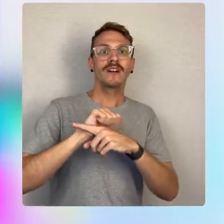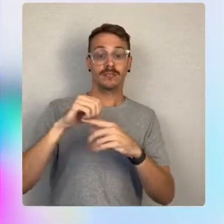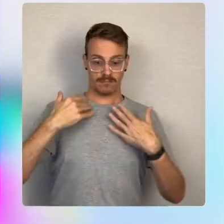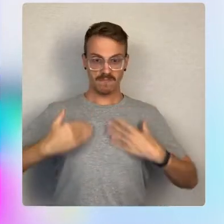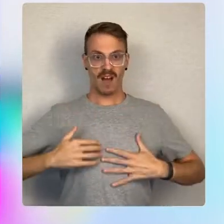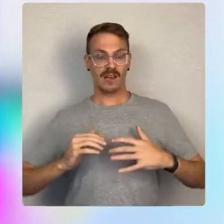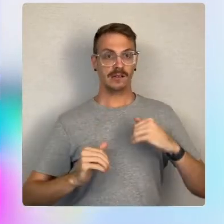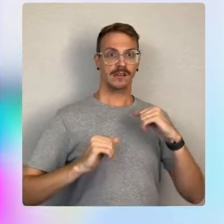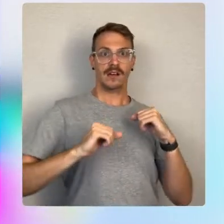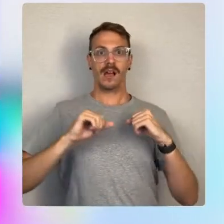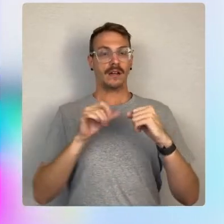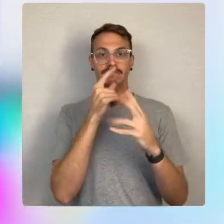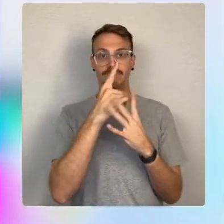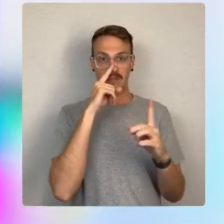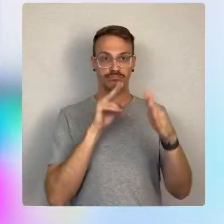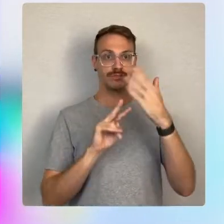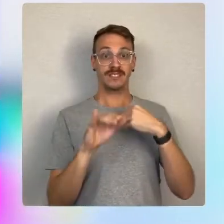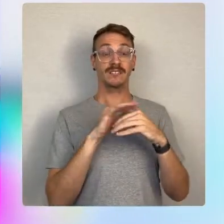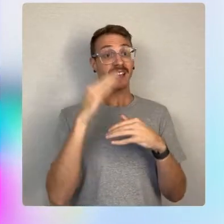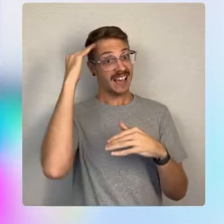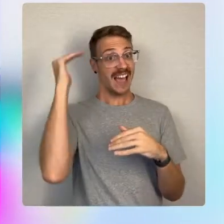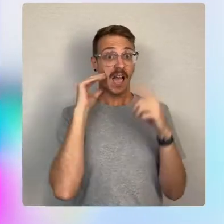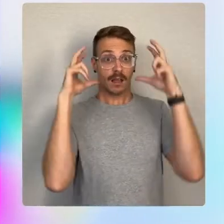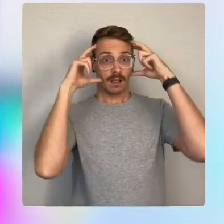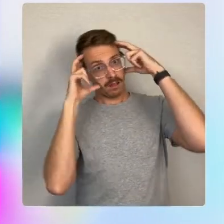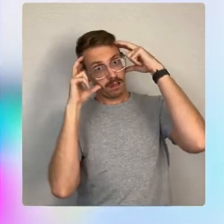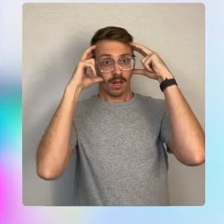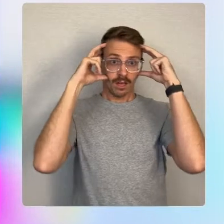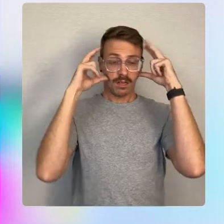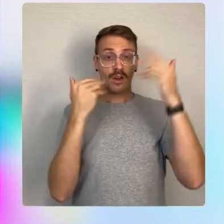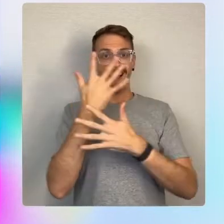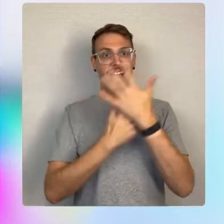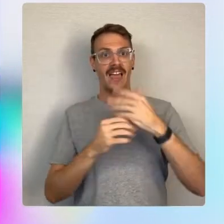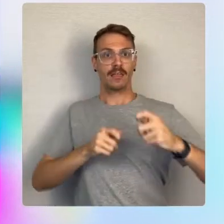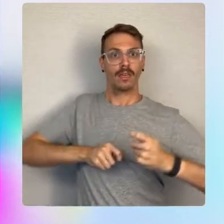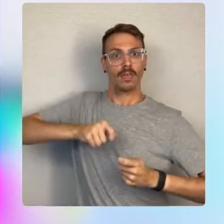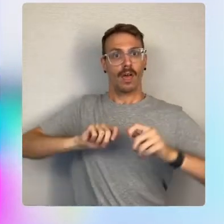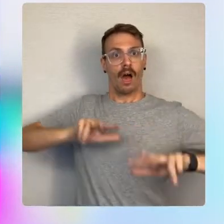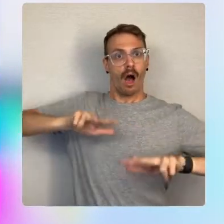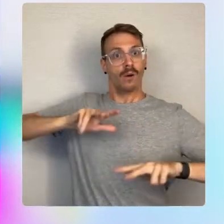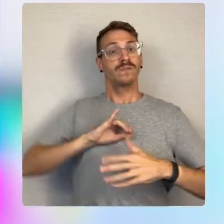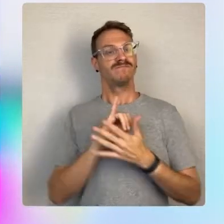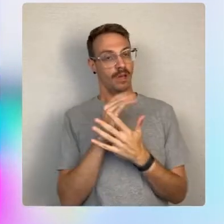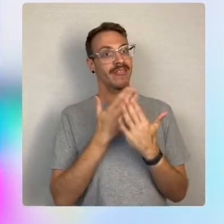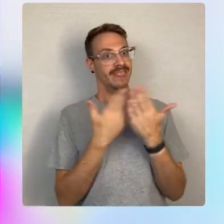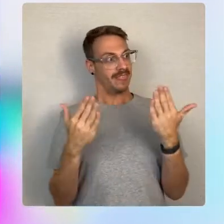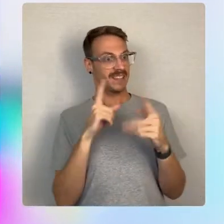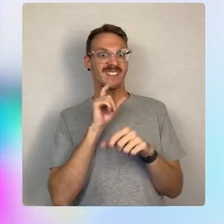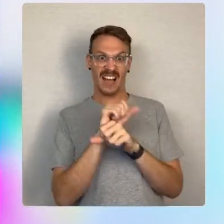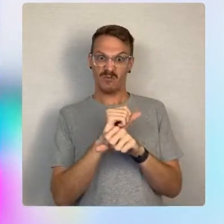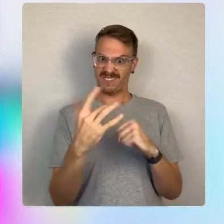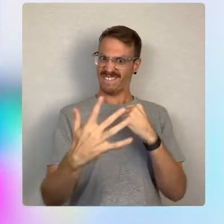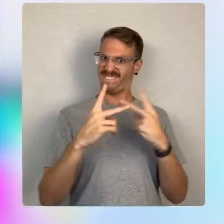that were unexpected, including head position and hand position and things that are pretty technical for a golfer.